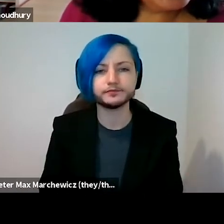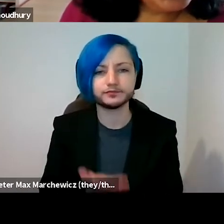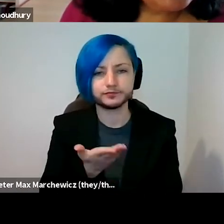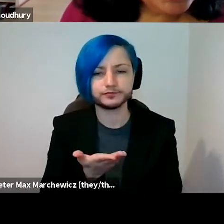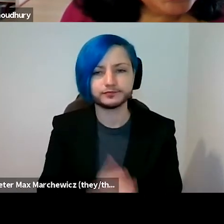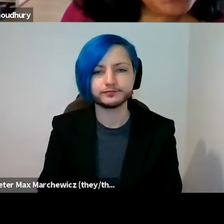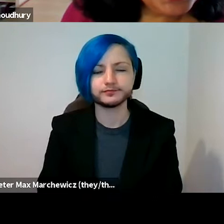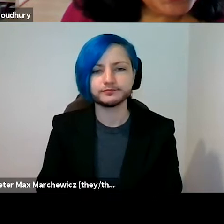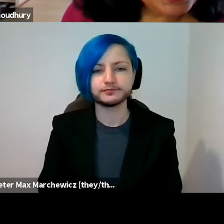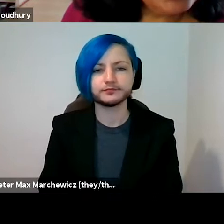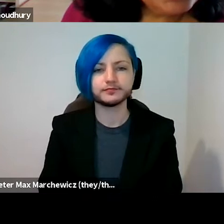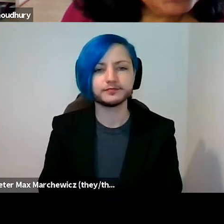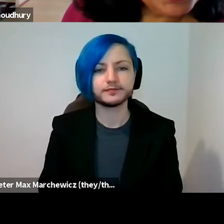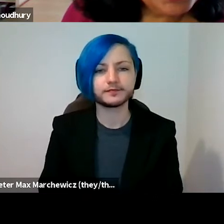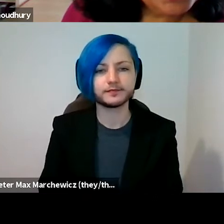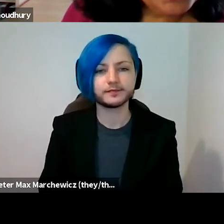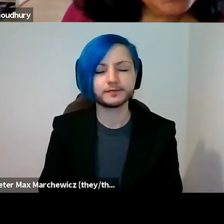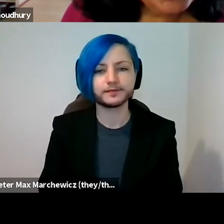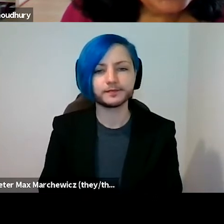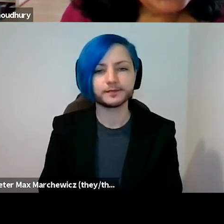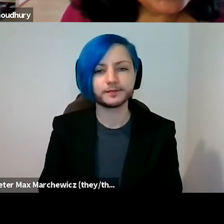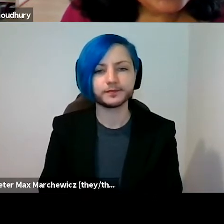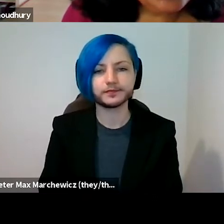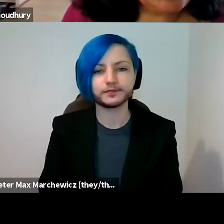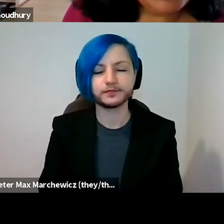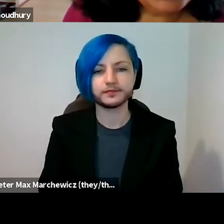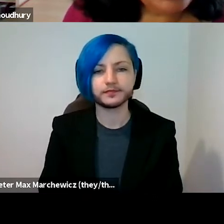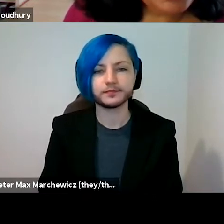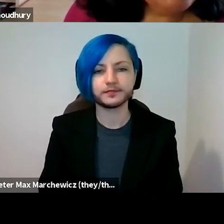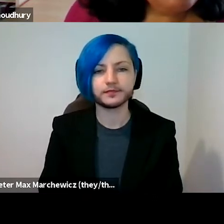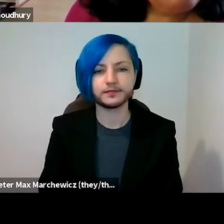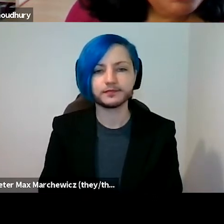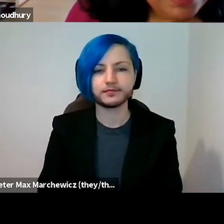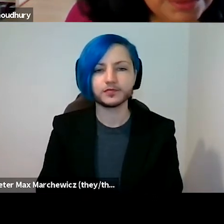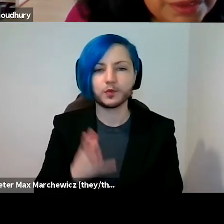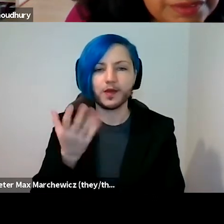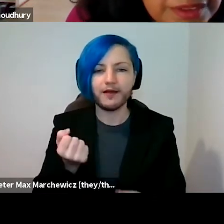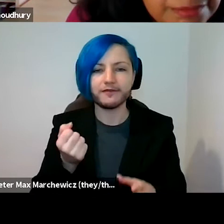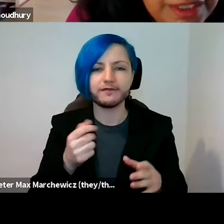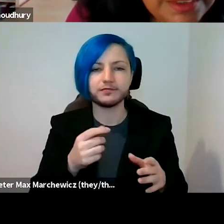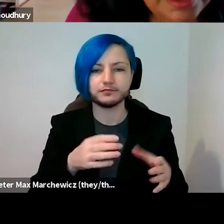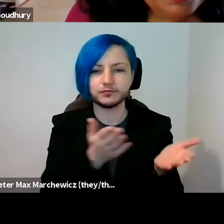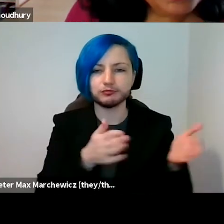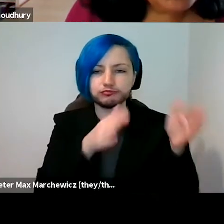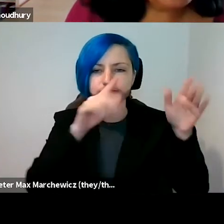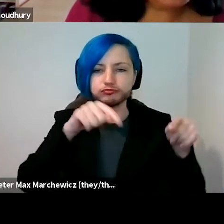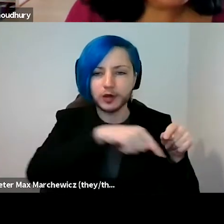You can see the picture, and there's that coiled pipe below the table, I think, which you can see.